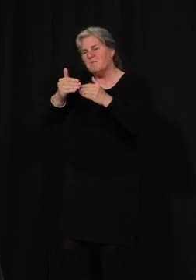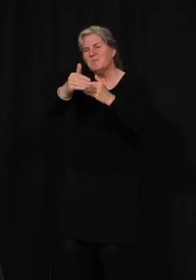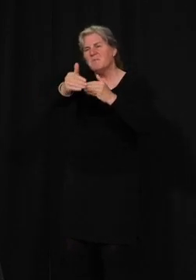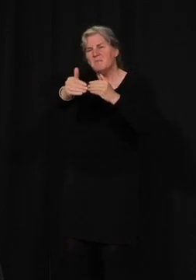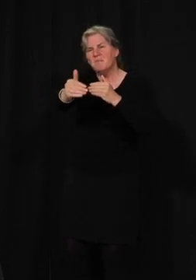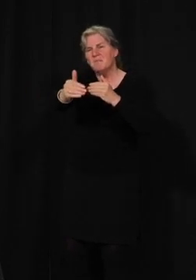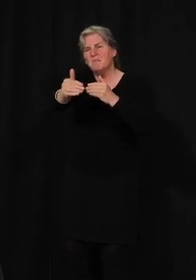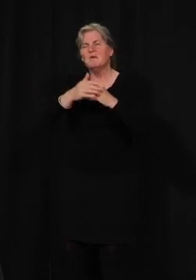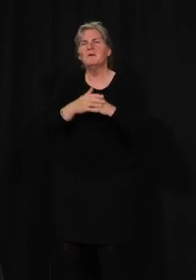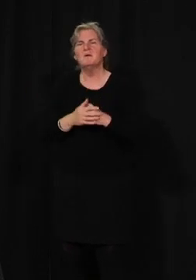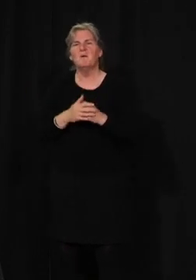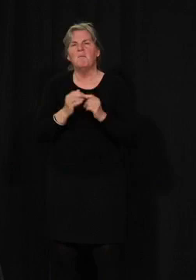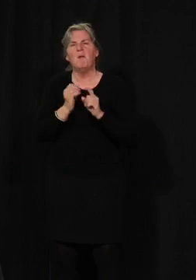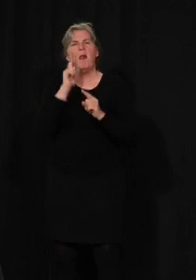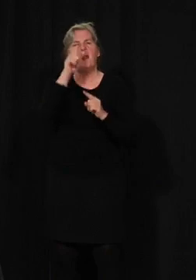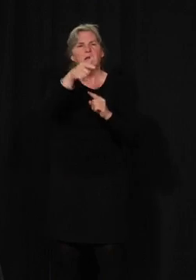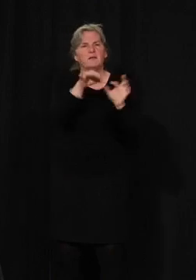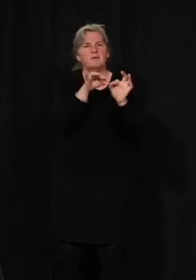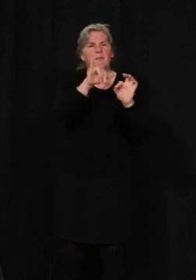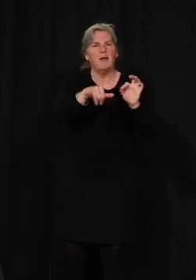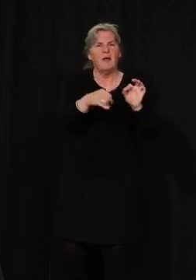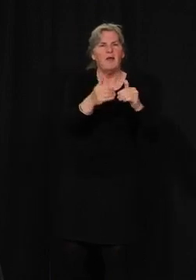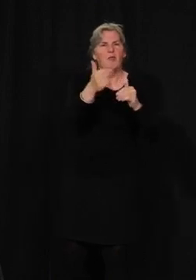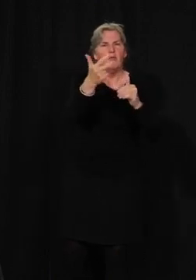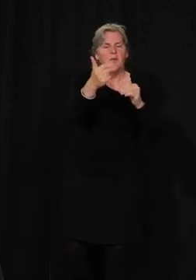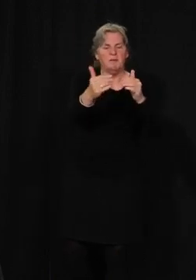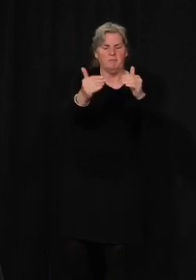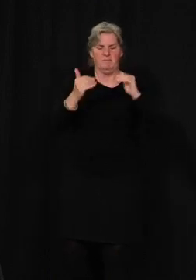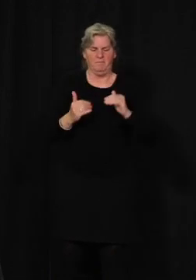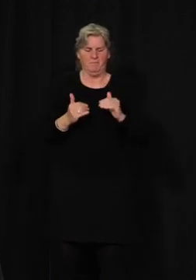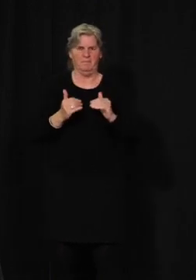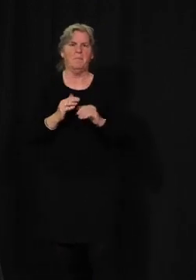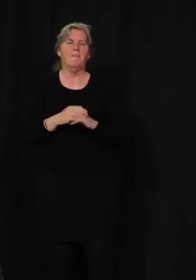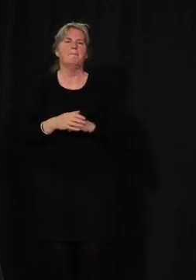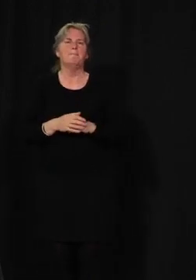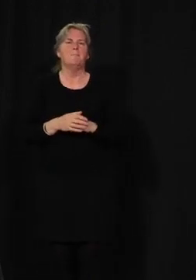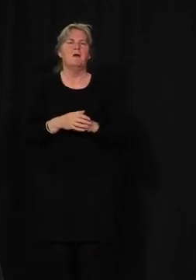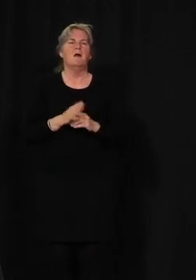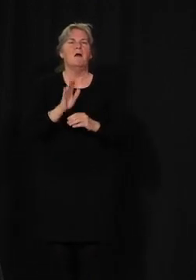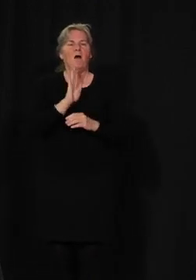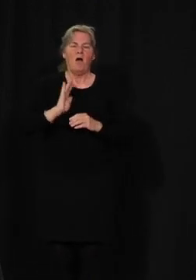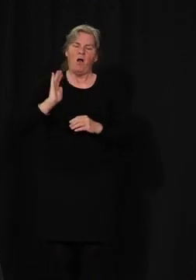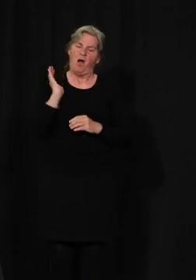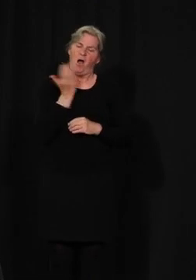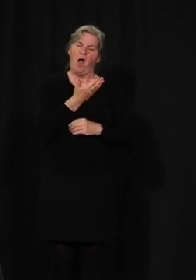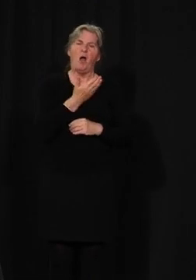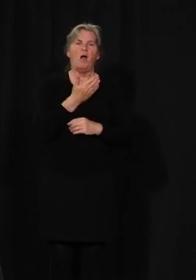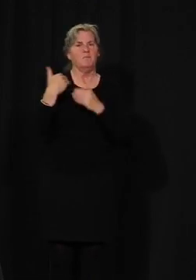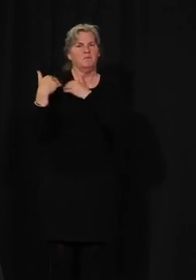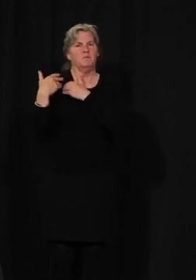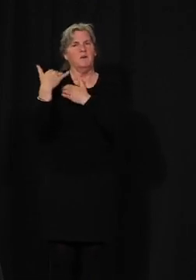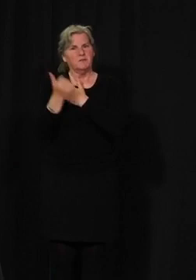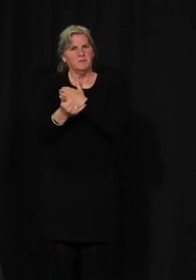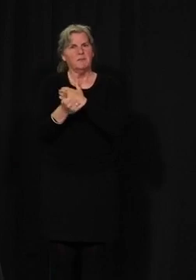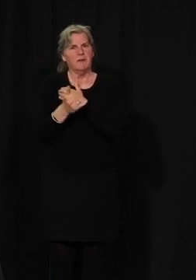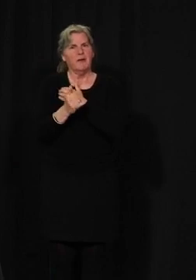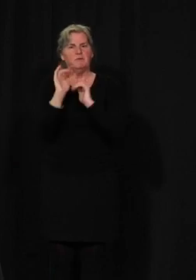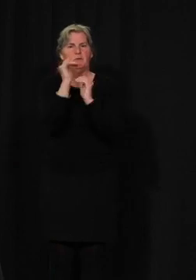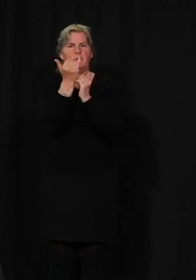More on that later. For now, it is up to you, up to all of us to manage and mitigate the risk of COVID.